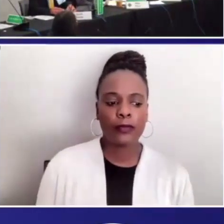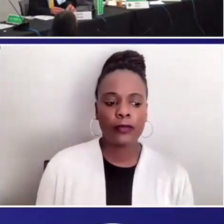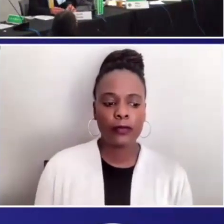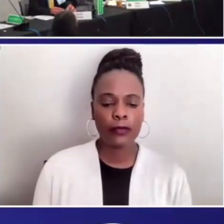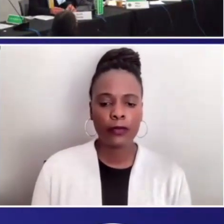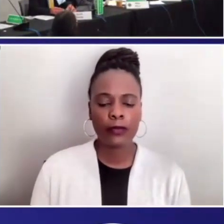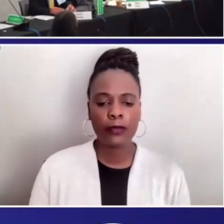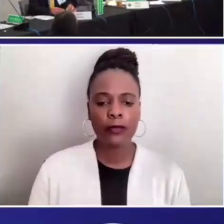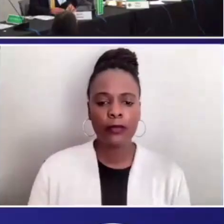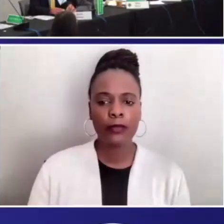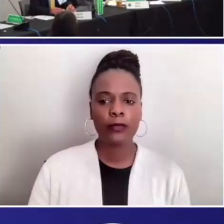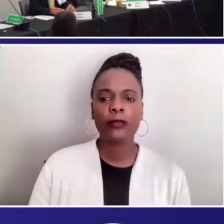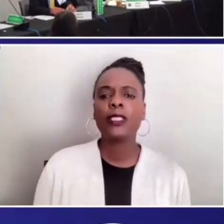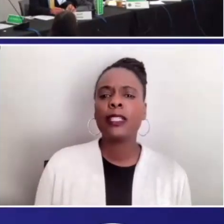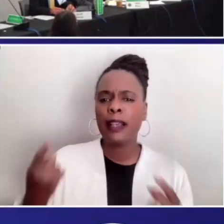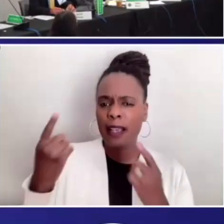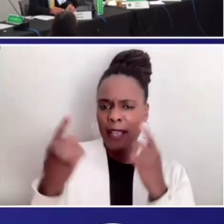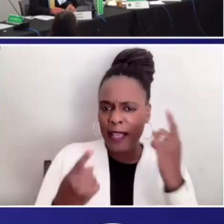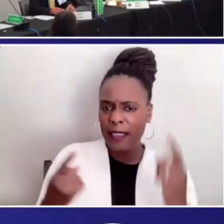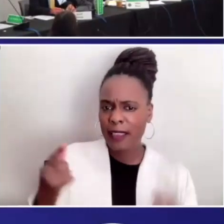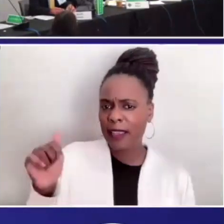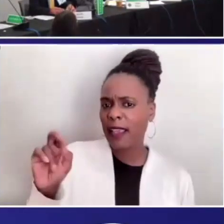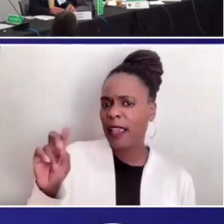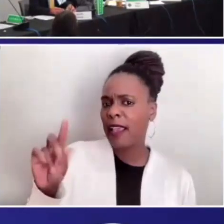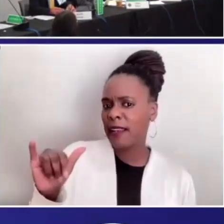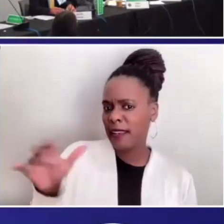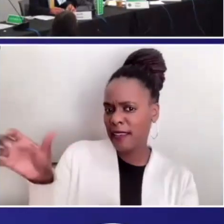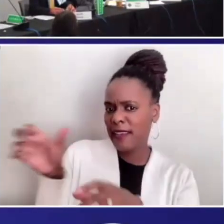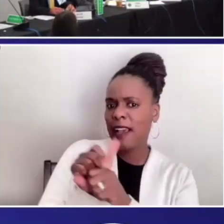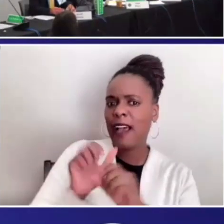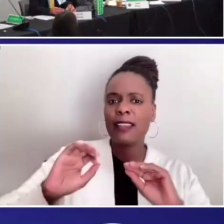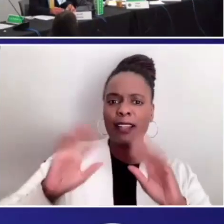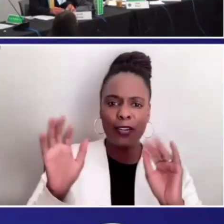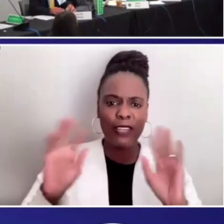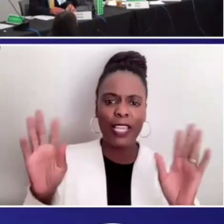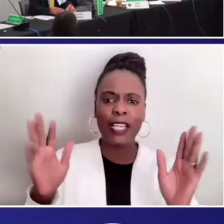Actually, I think Andy just got the clarification, so I'll, I'll move right to the comment.